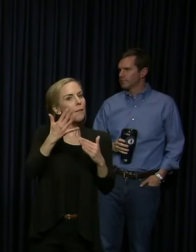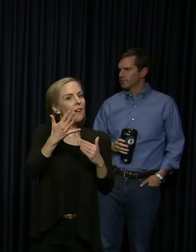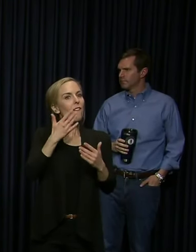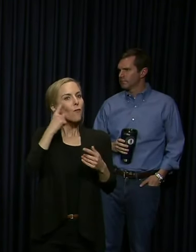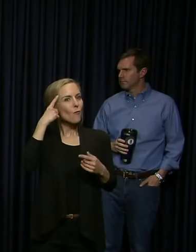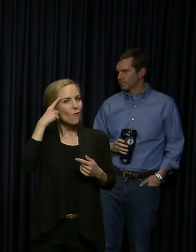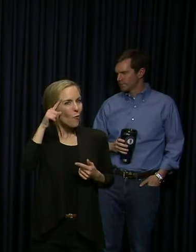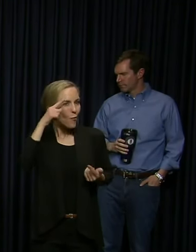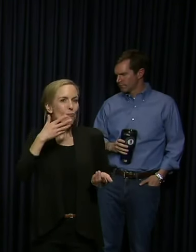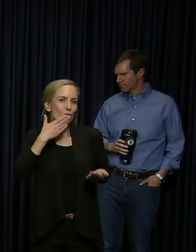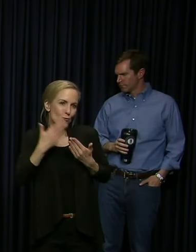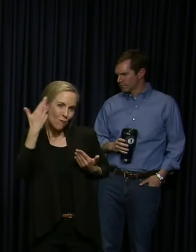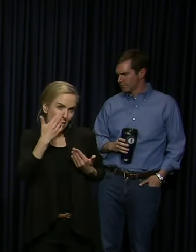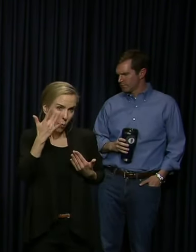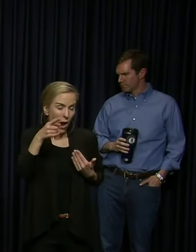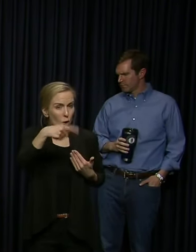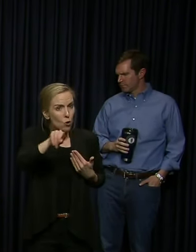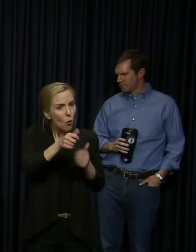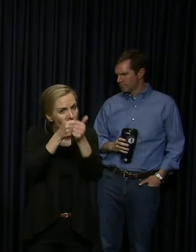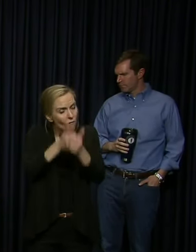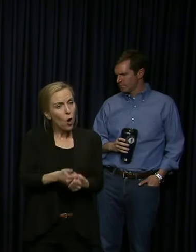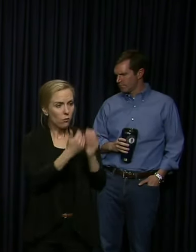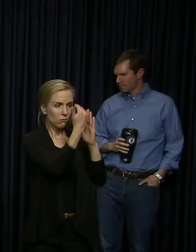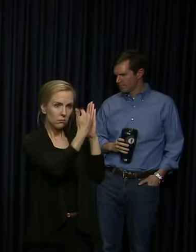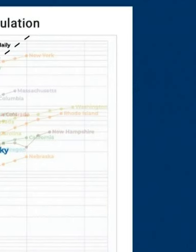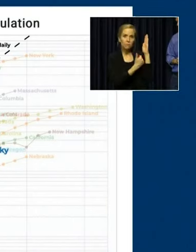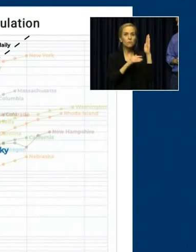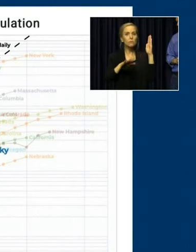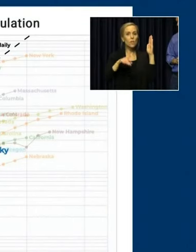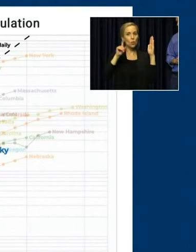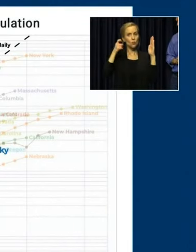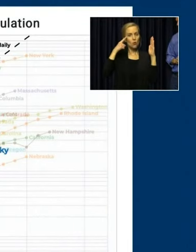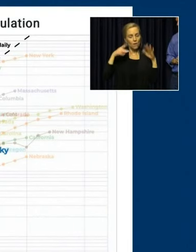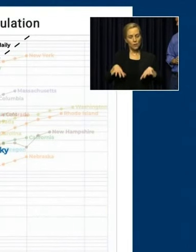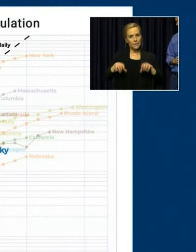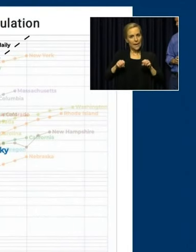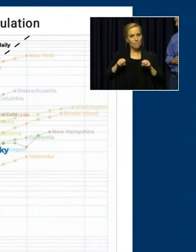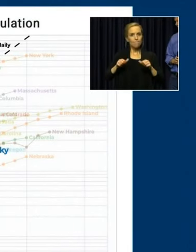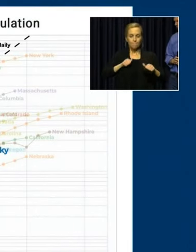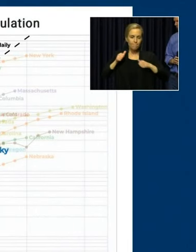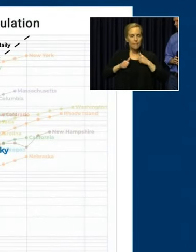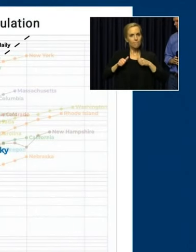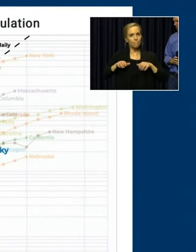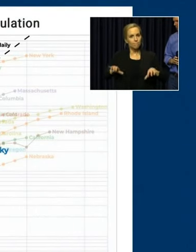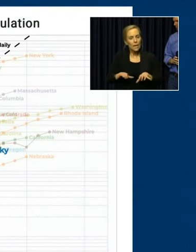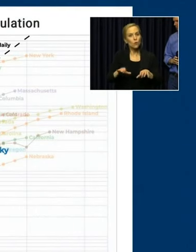THAT WE CAN GET THEM.